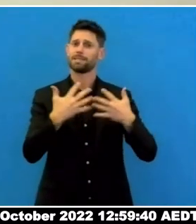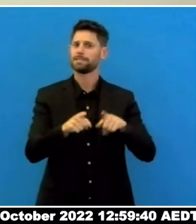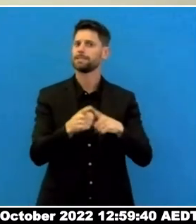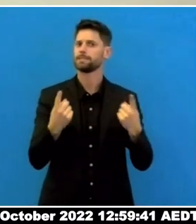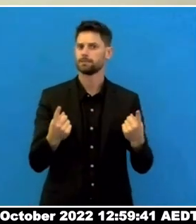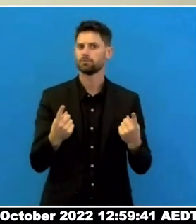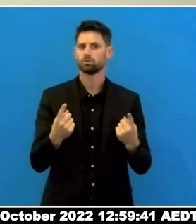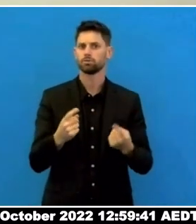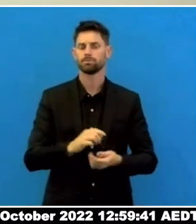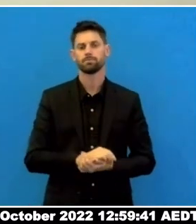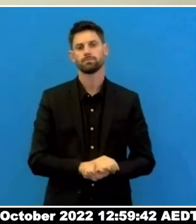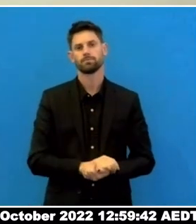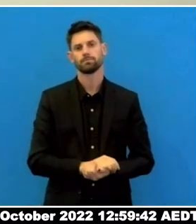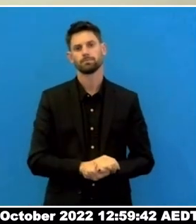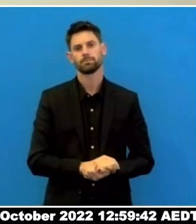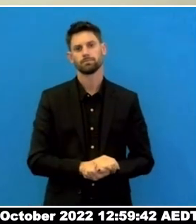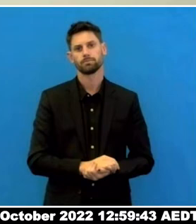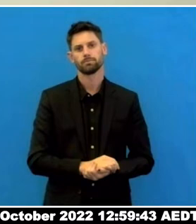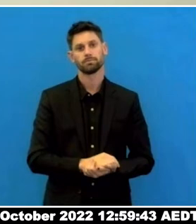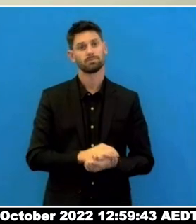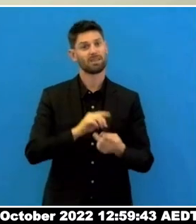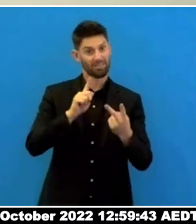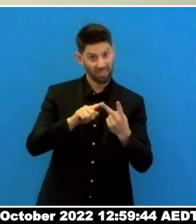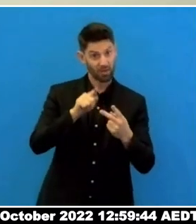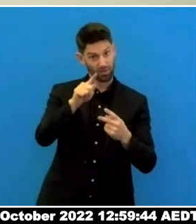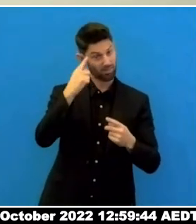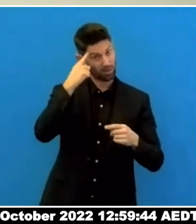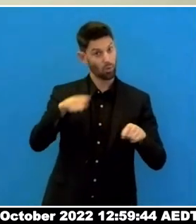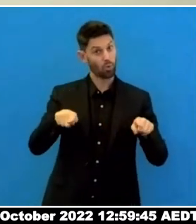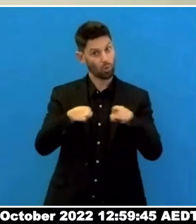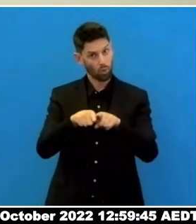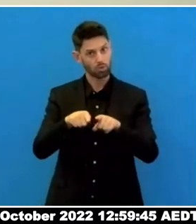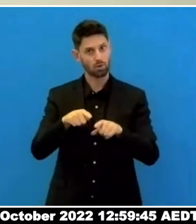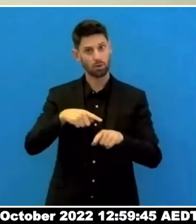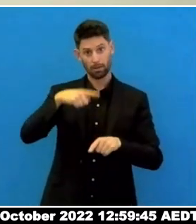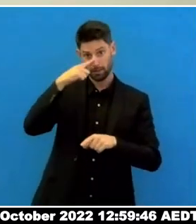And in terms of the overlay of trauma, that someone's recovery from experiencing,